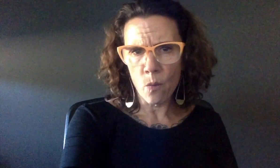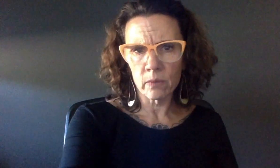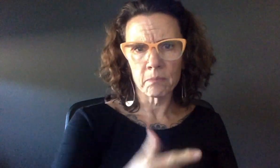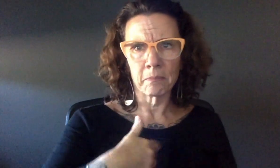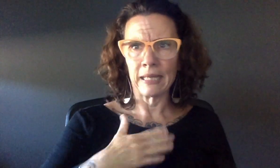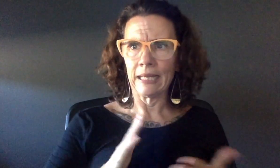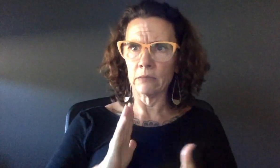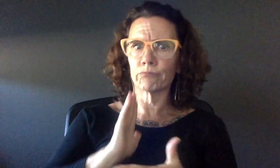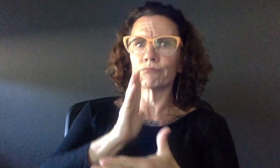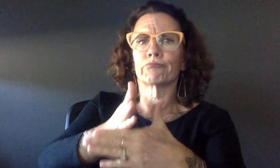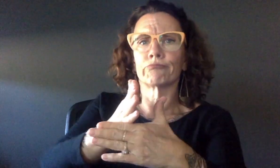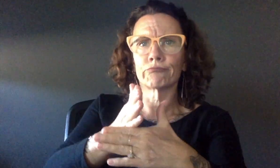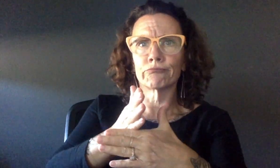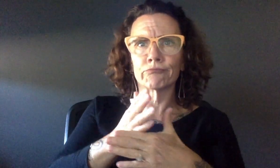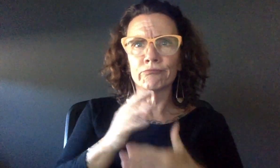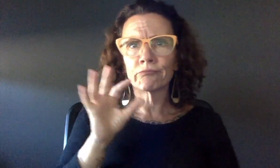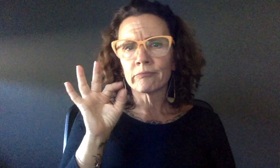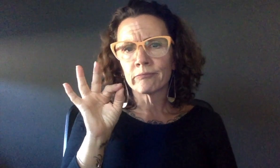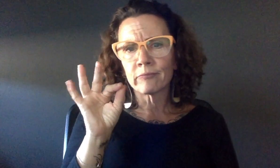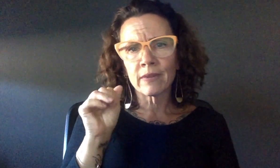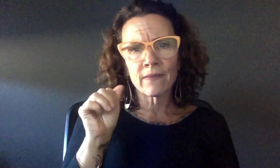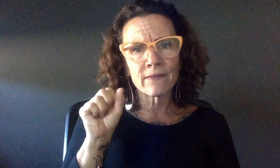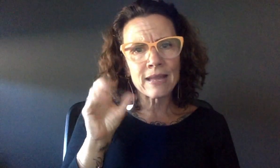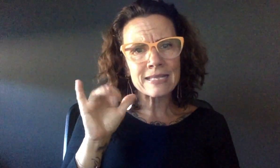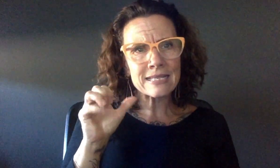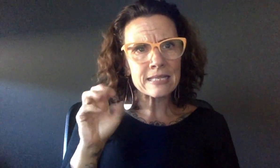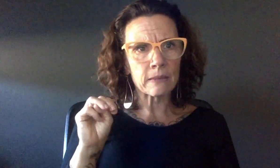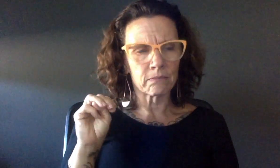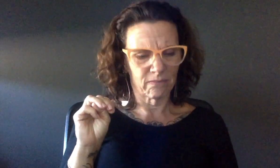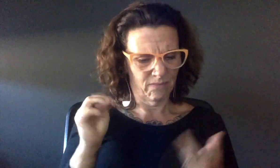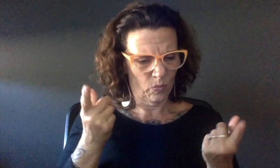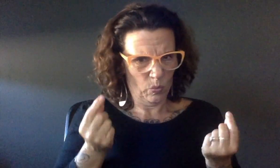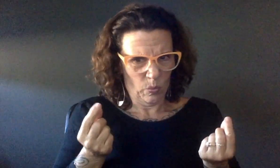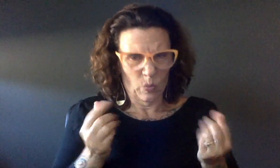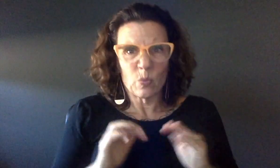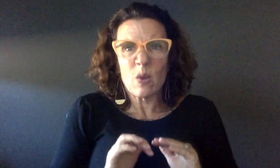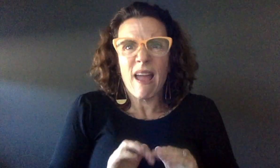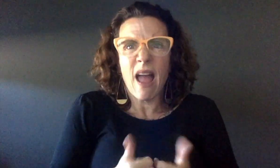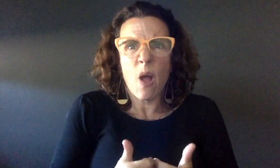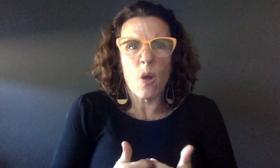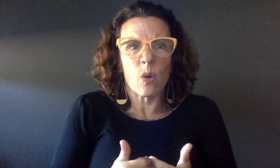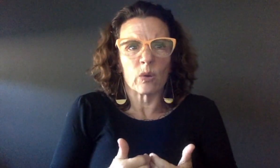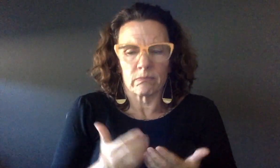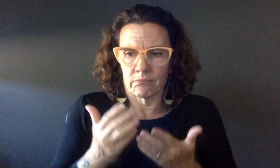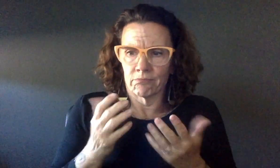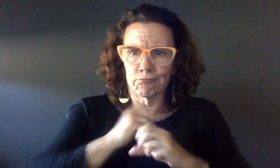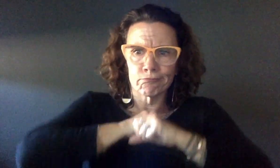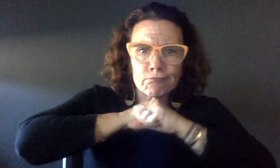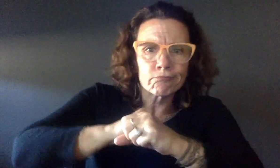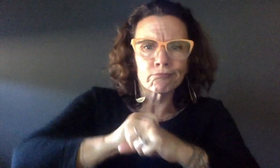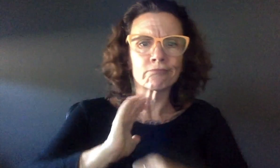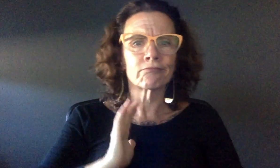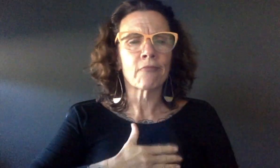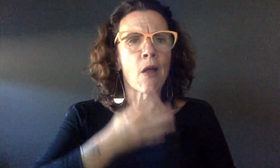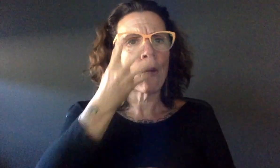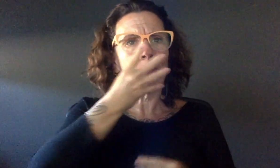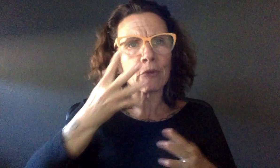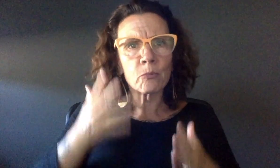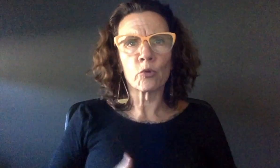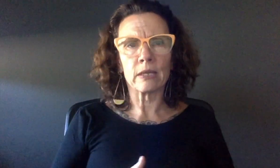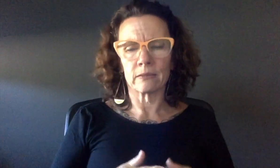interrupting fascism, protecting immigrants,